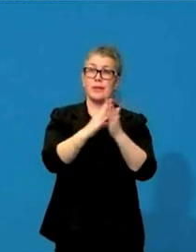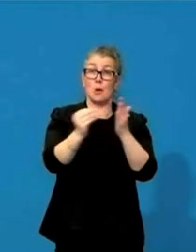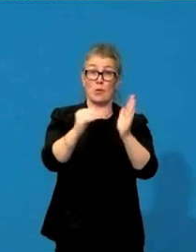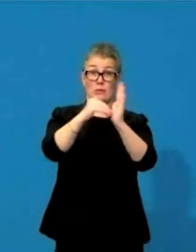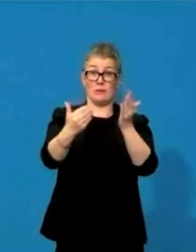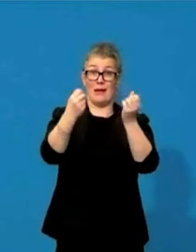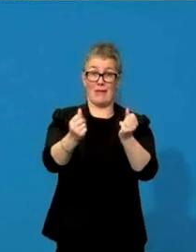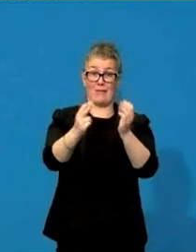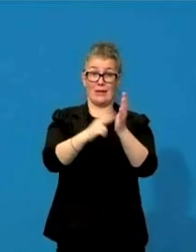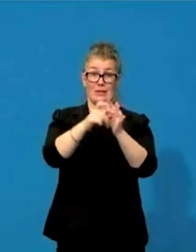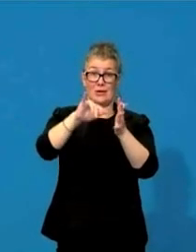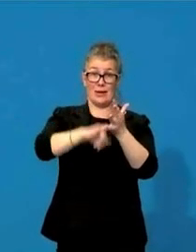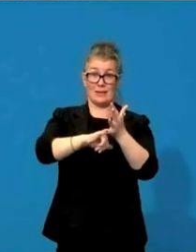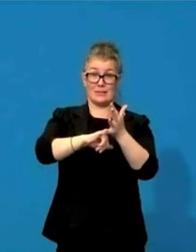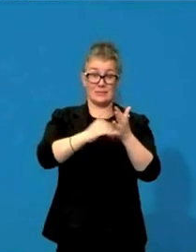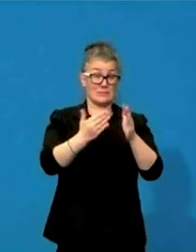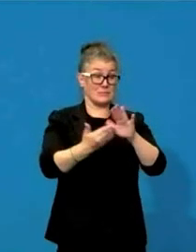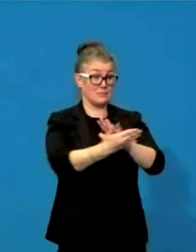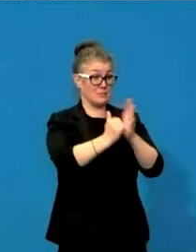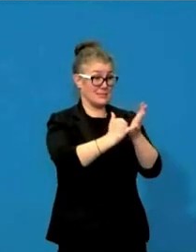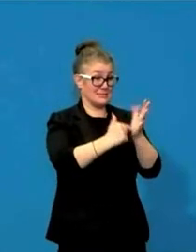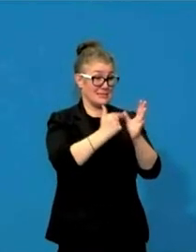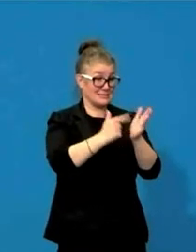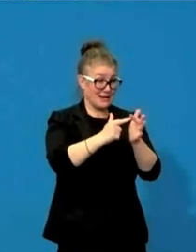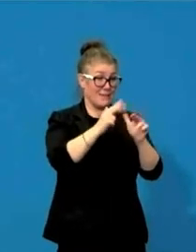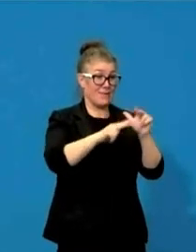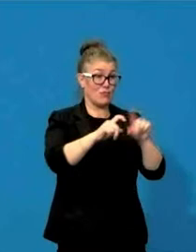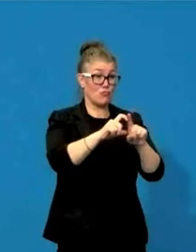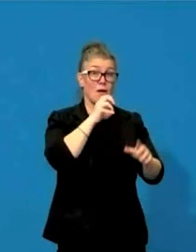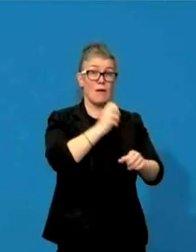state and Federal Governments means that places like Fitzroy Crossing are always going